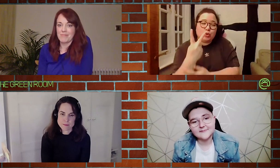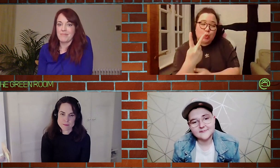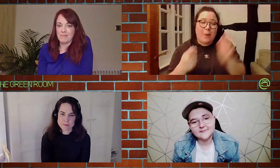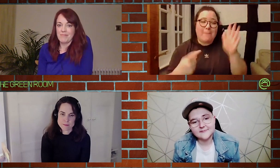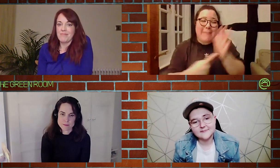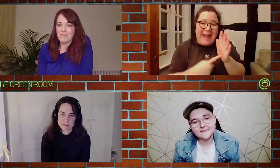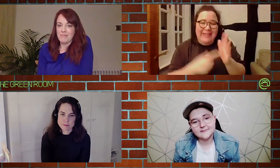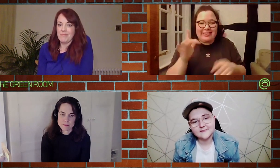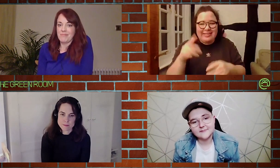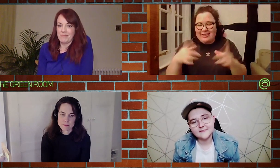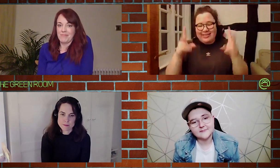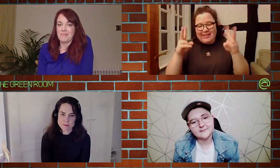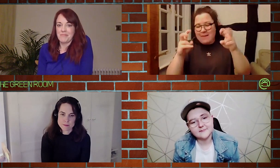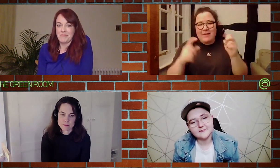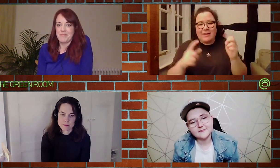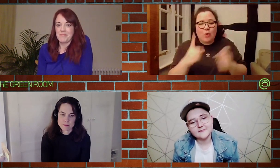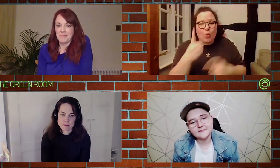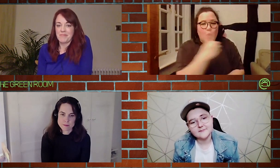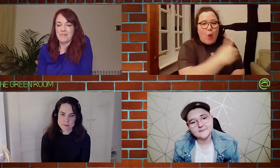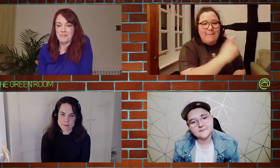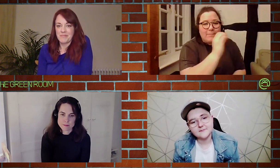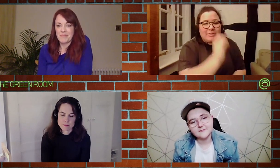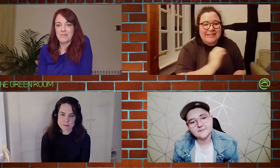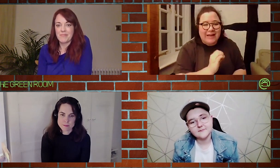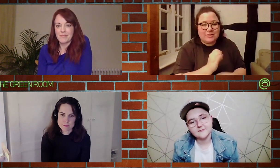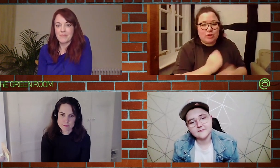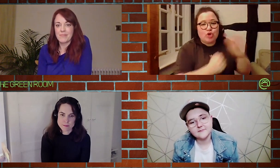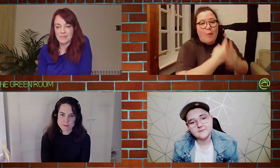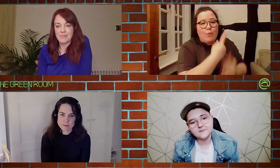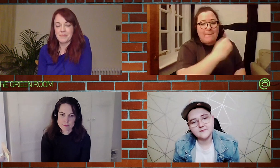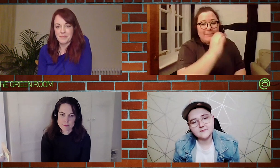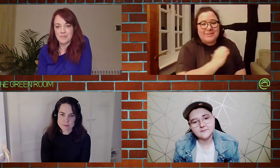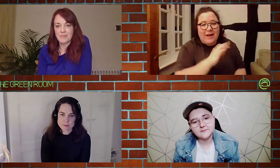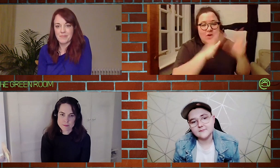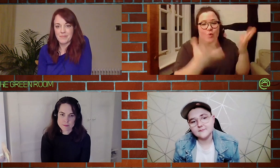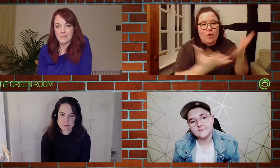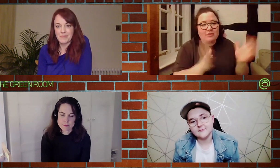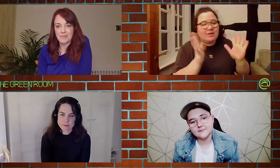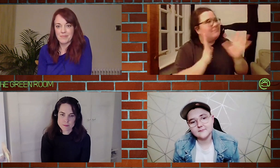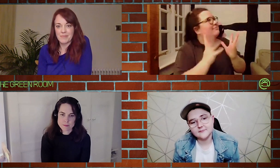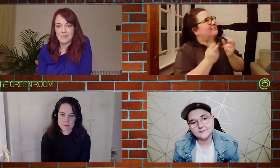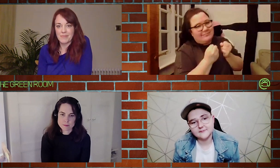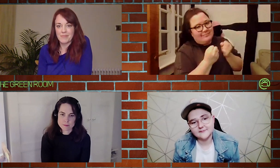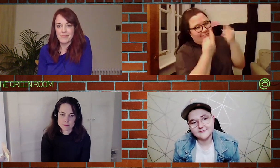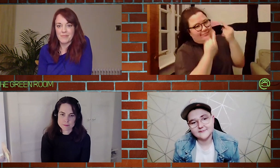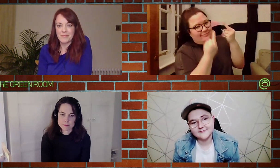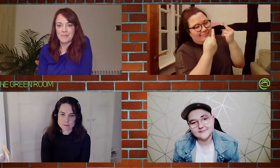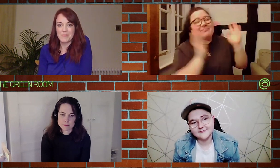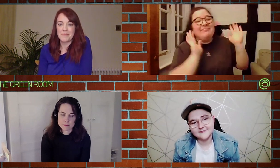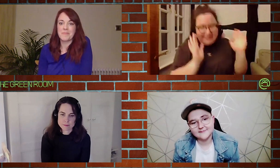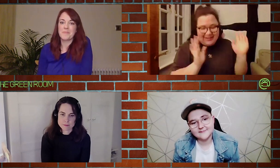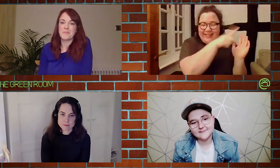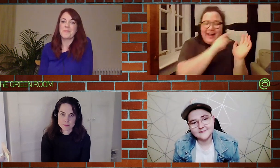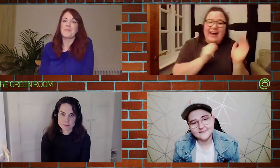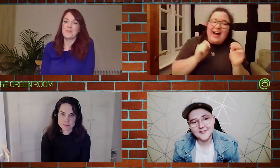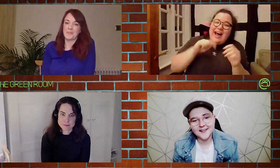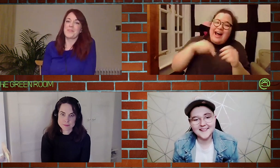also really want to explore two other main themes. So the top 1 percent, you know, the 1%. F*** them.